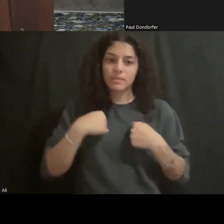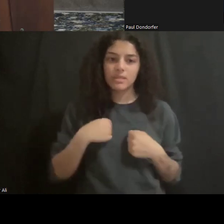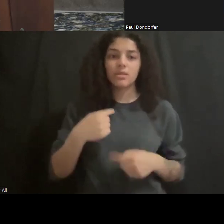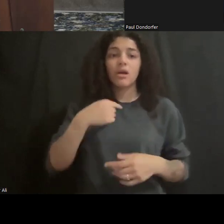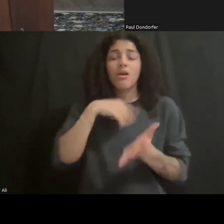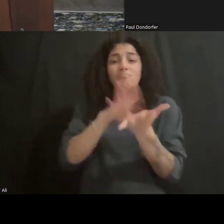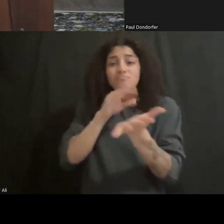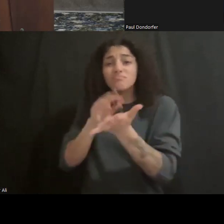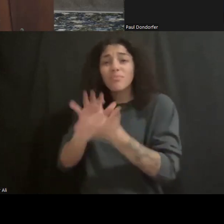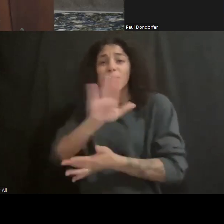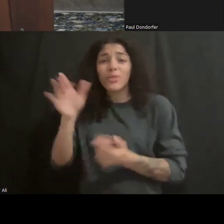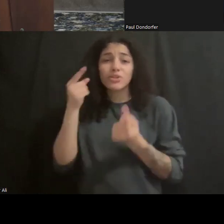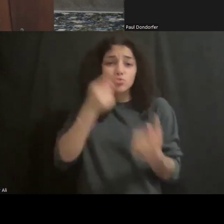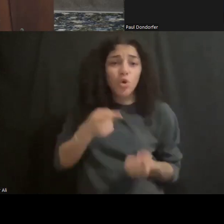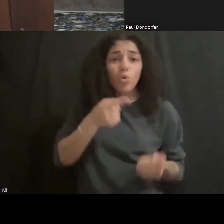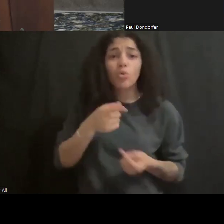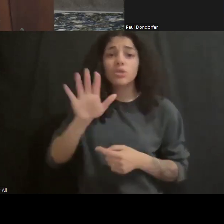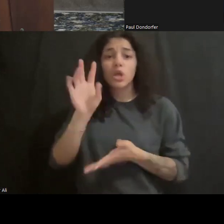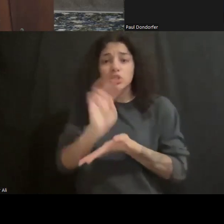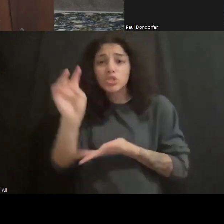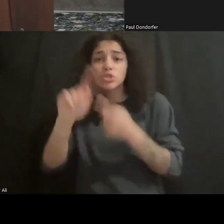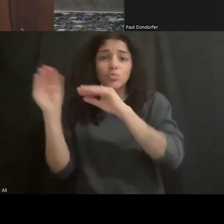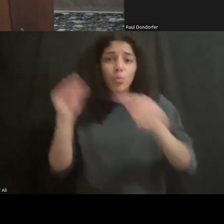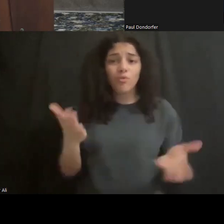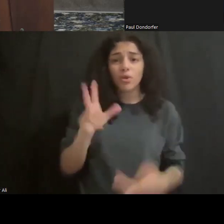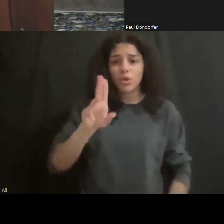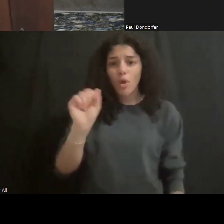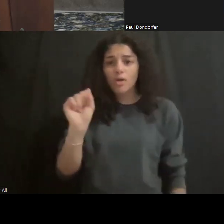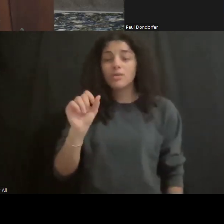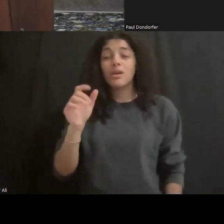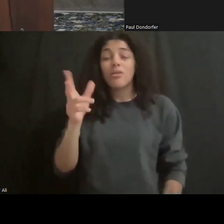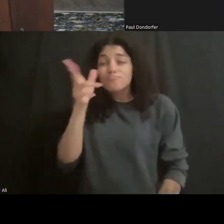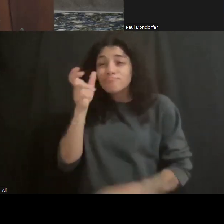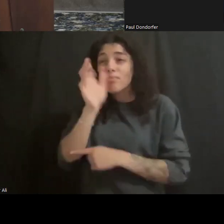behind their arrivals to the US These stories truly broke my heart and opened my eyes to the